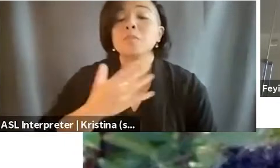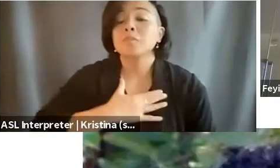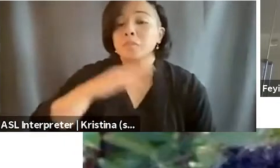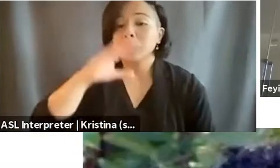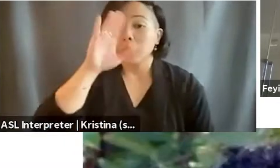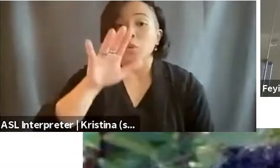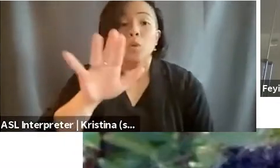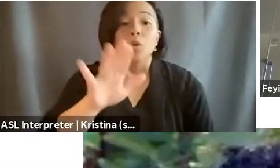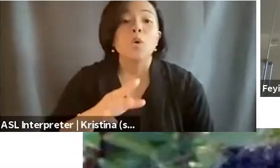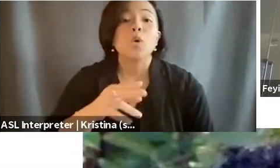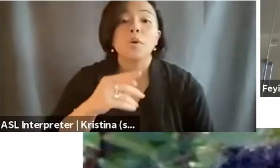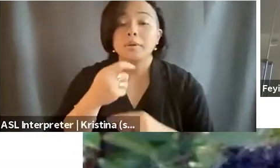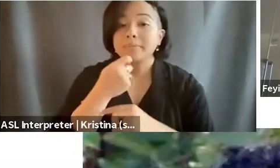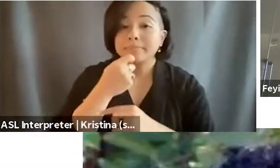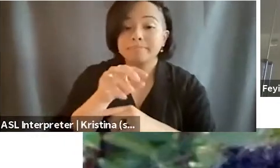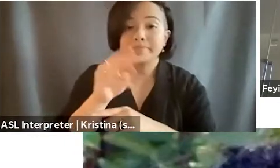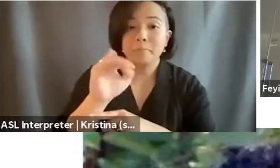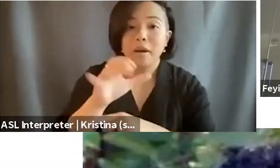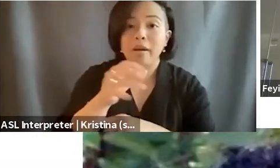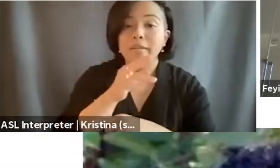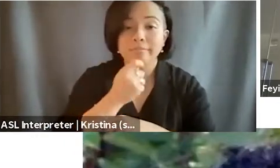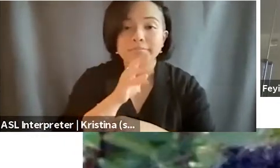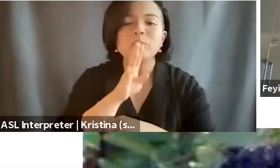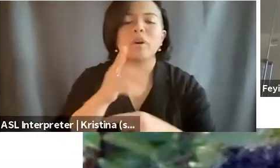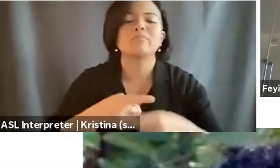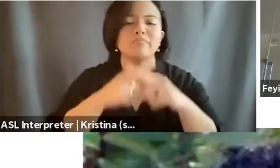Please note that your microphones will be muted throughout the event